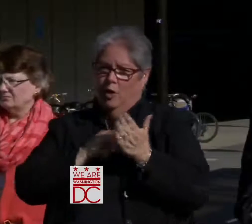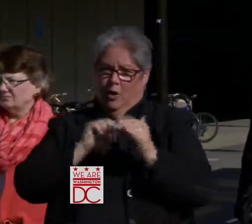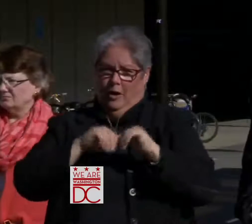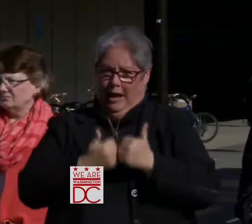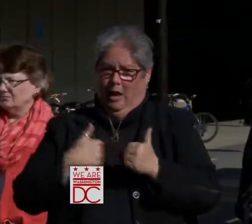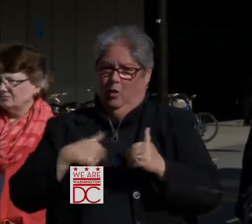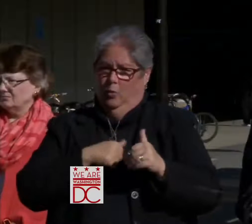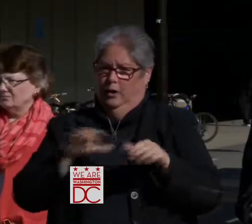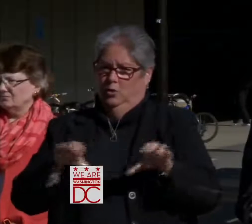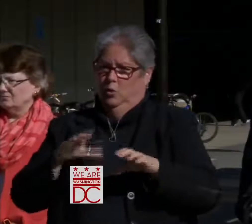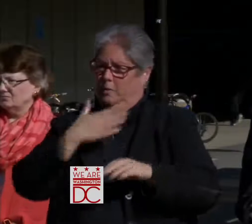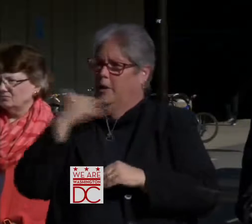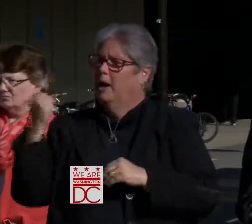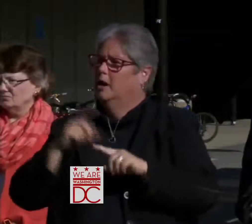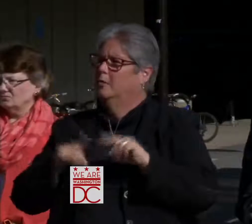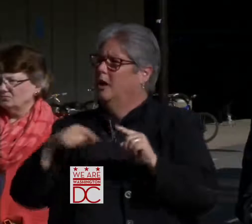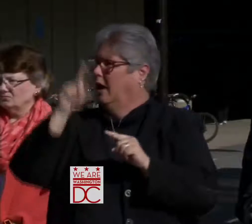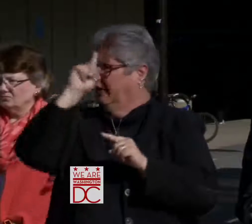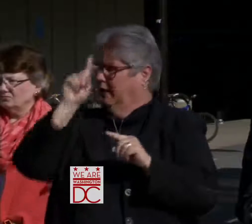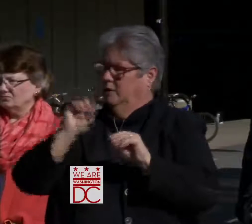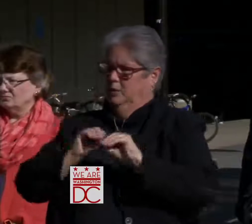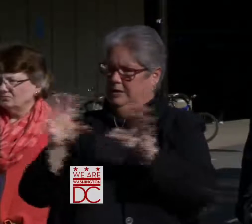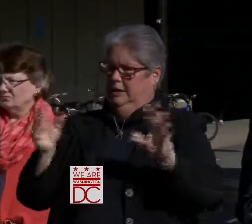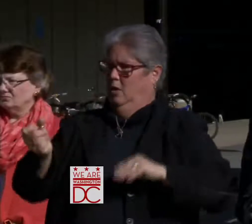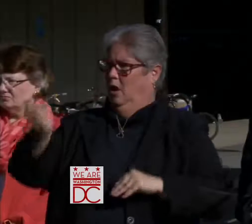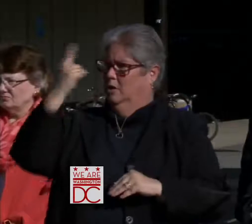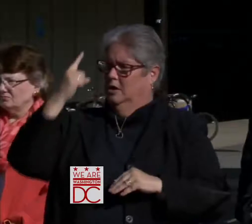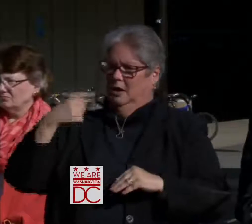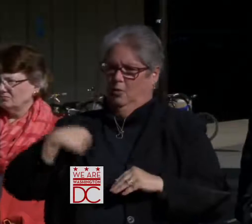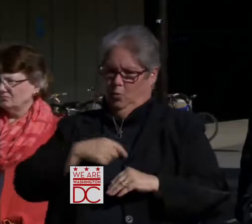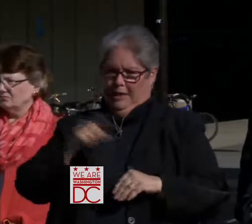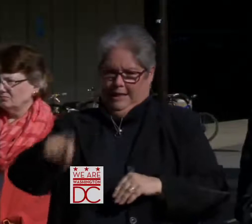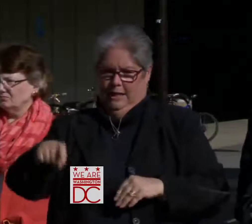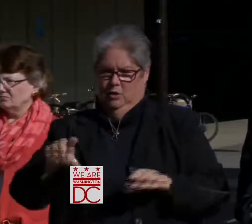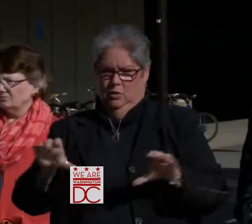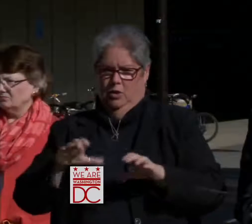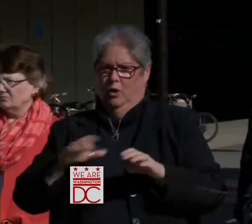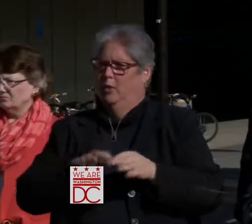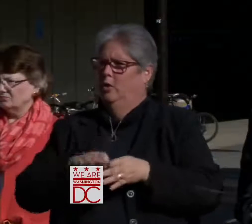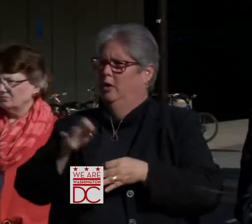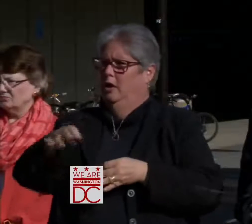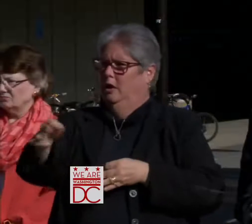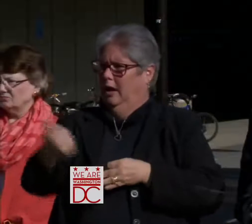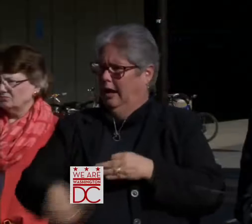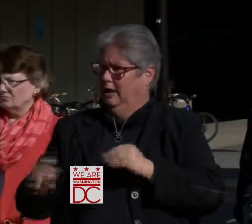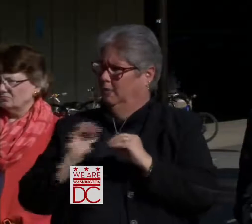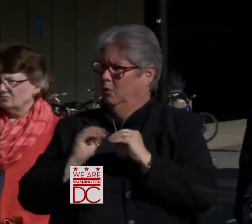BETTER BUT I THINK THERE WAS A CLEAR UNDERSTANDING THAT THIS WAS ALL NEEDED AND WE COULDN'T PUSH THIS OFF ANY FURTHER AND TO